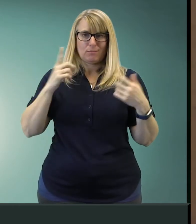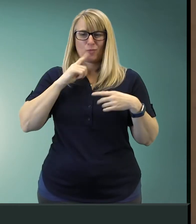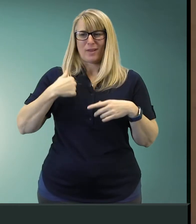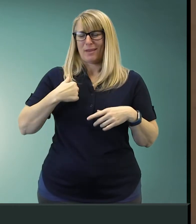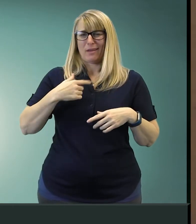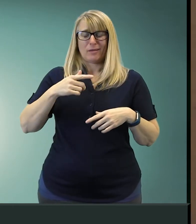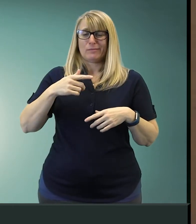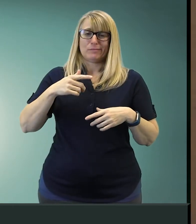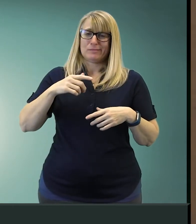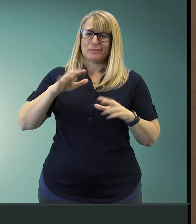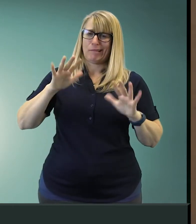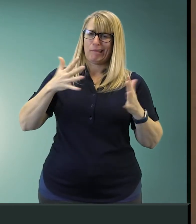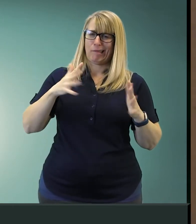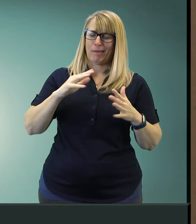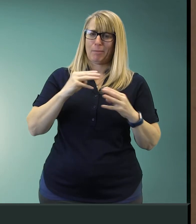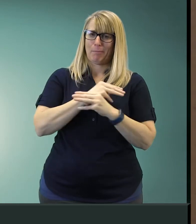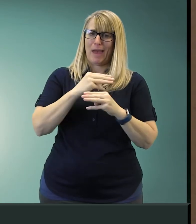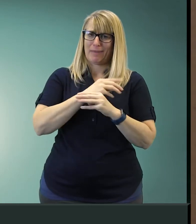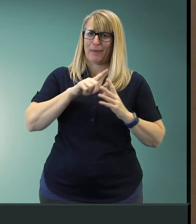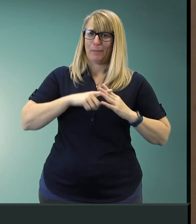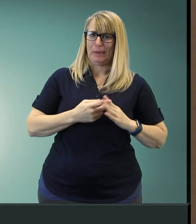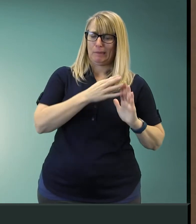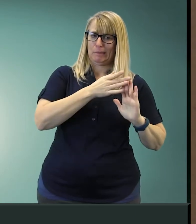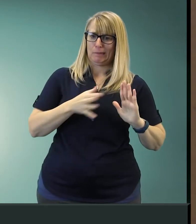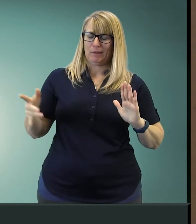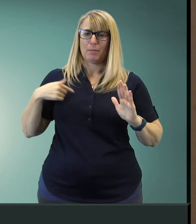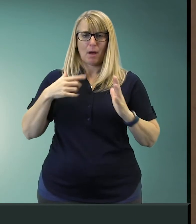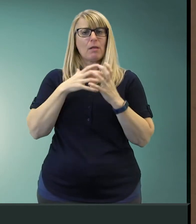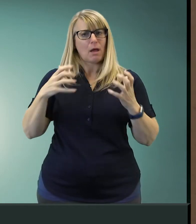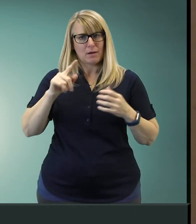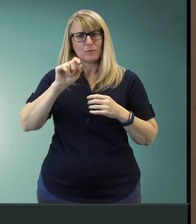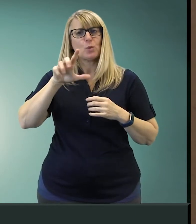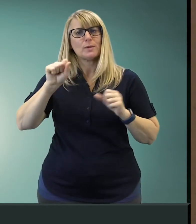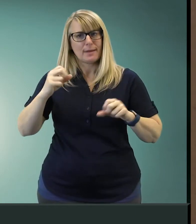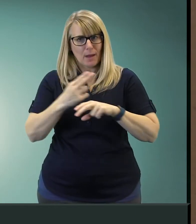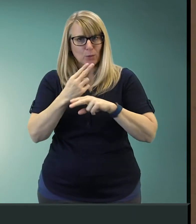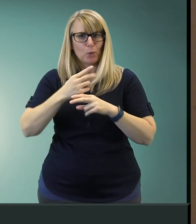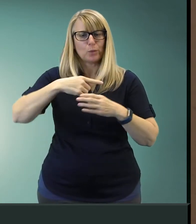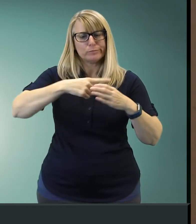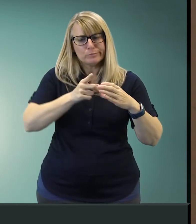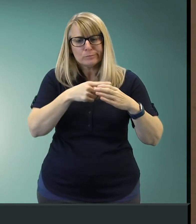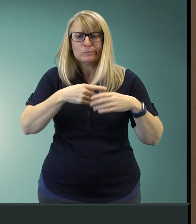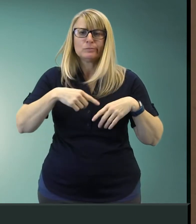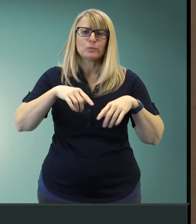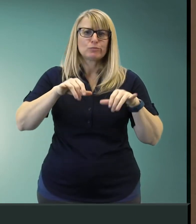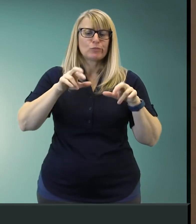I was never really good at math to begin with. I had a lot of math tools I could use: protractors, rulers,